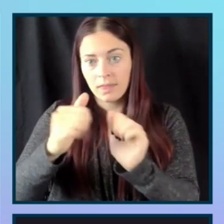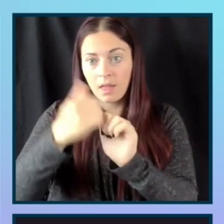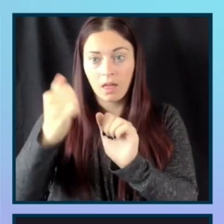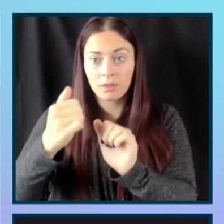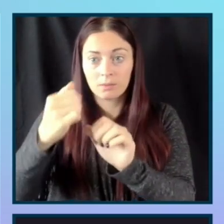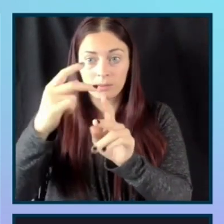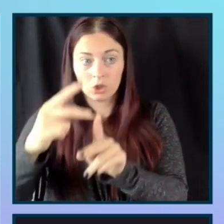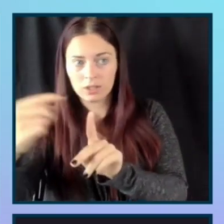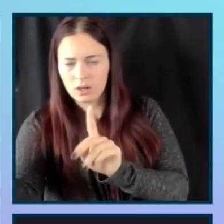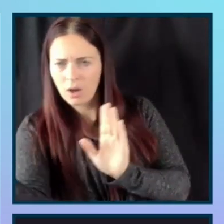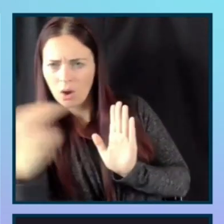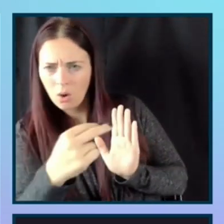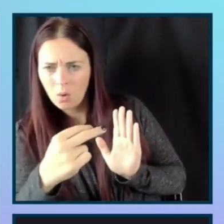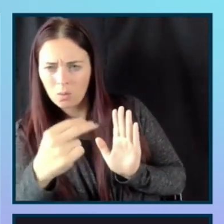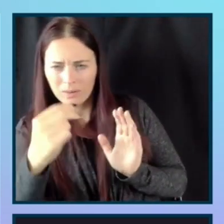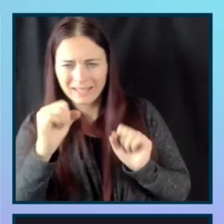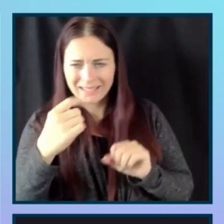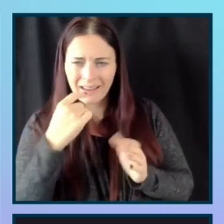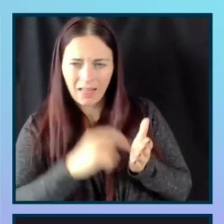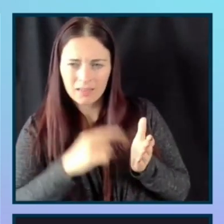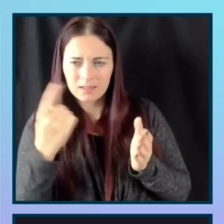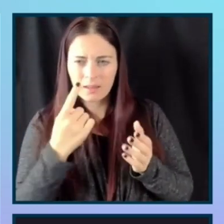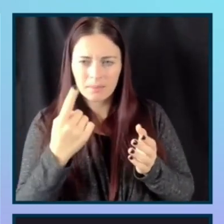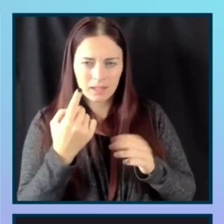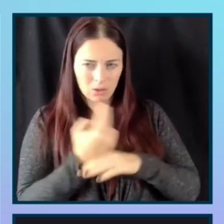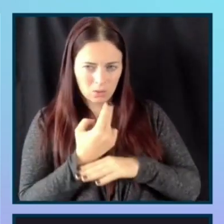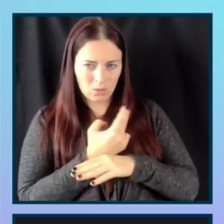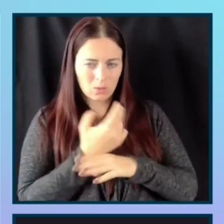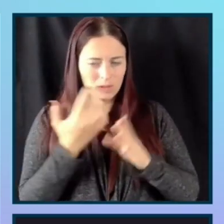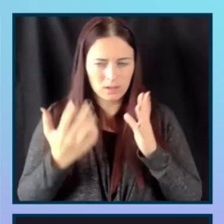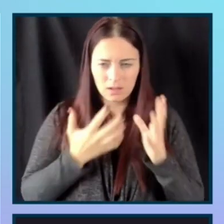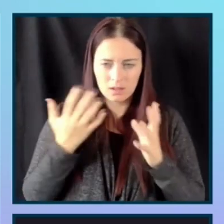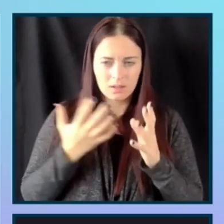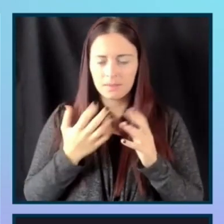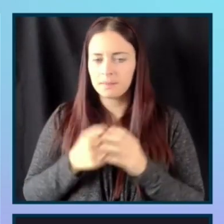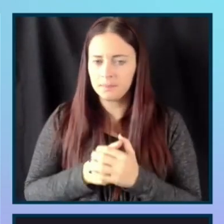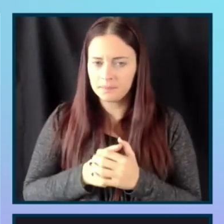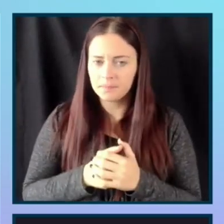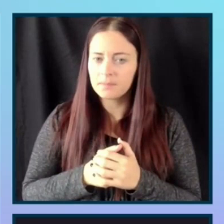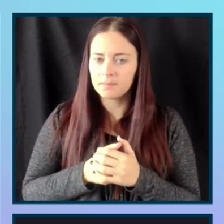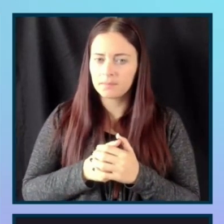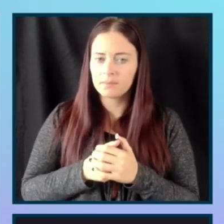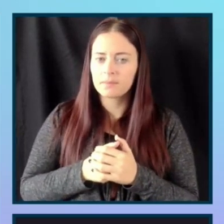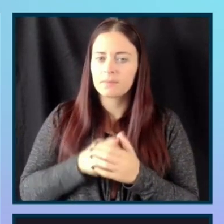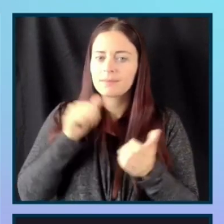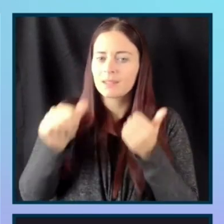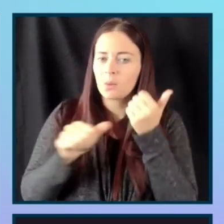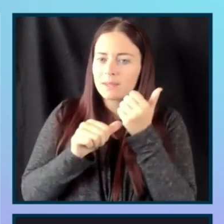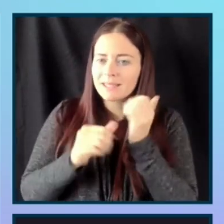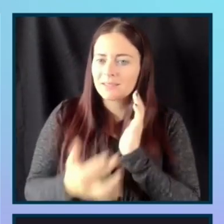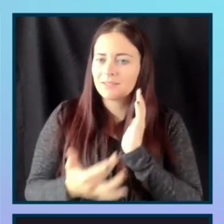to people with disabilities, if a site can detect that user is using an assistive technology, that site can deny or restrict